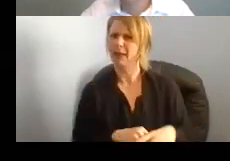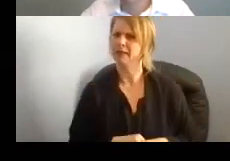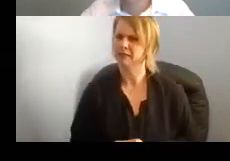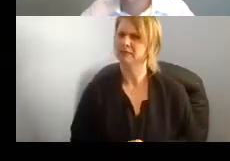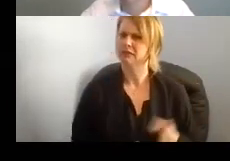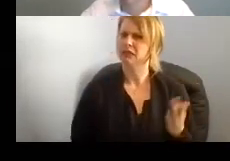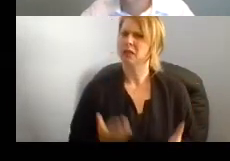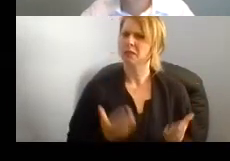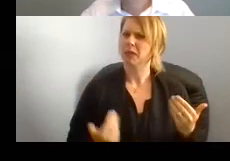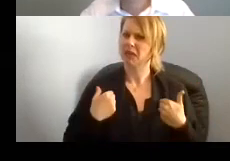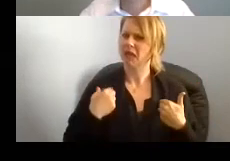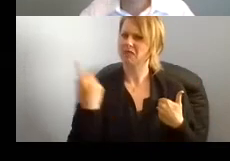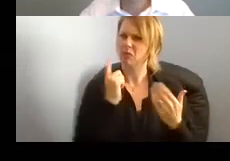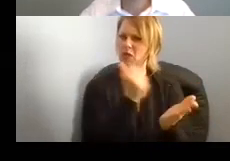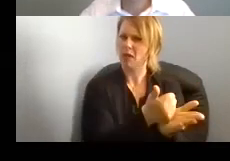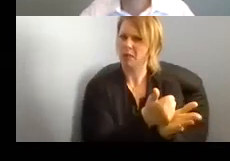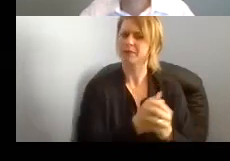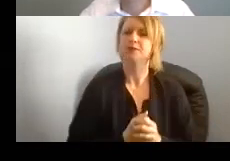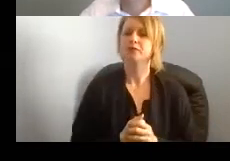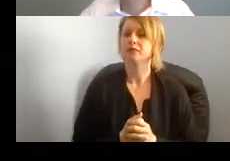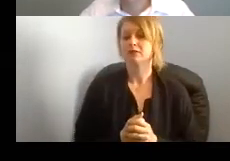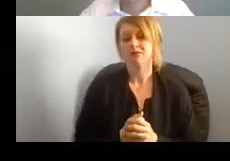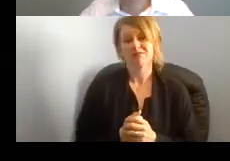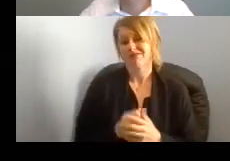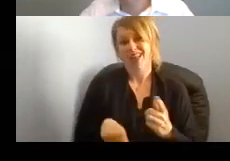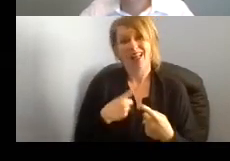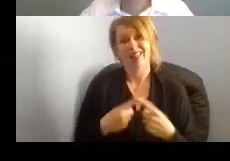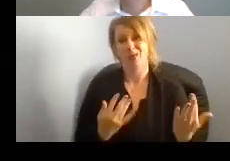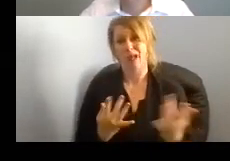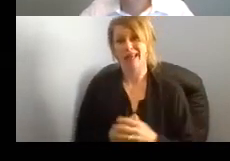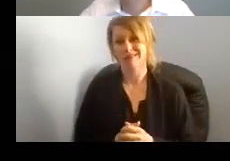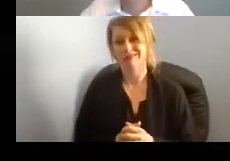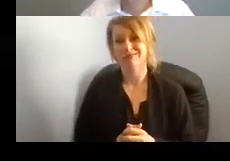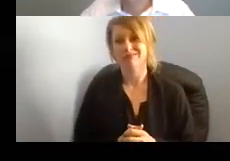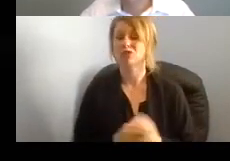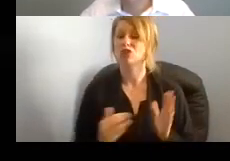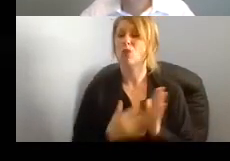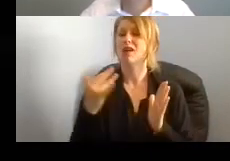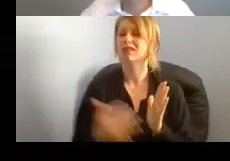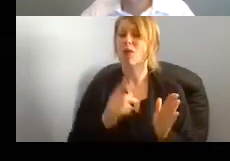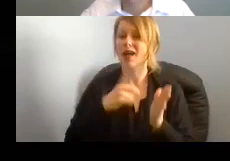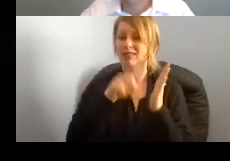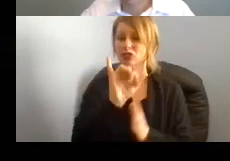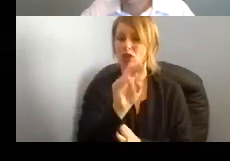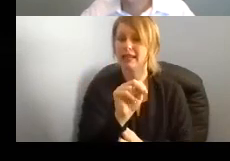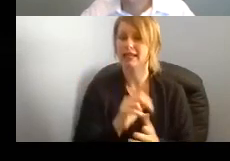help you with that. And then I think you have to wait. You just periodically check in. If you just say to someone, well, if you don’t want to talk to me now,